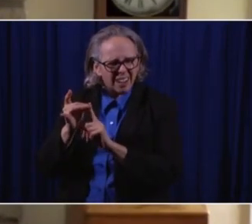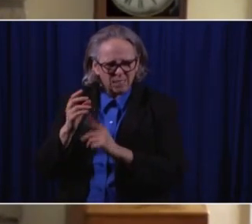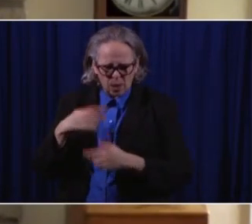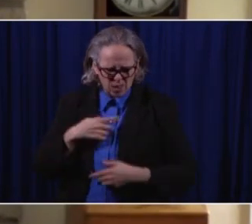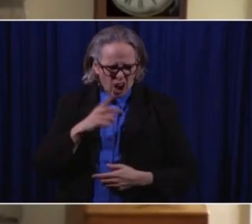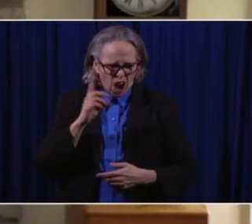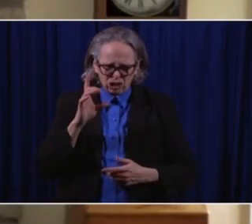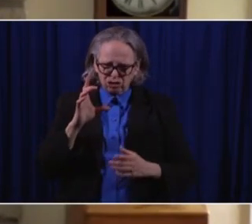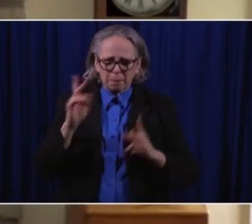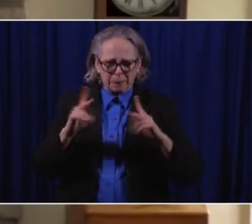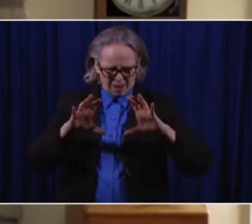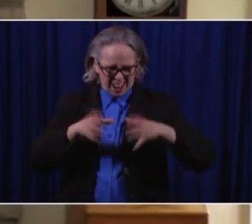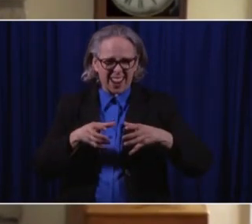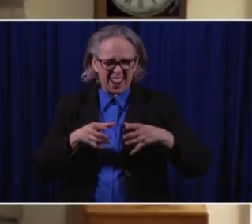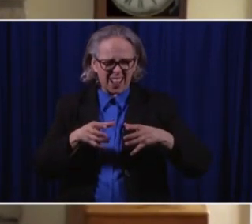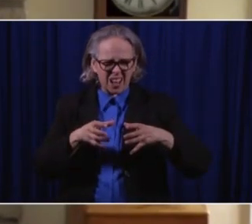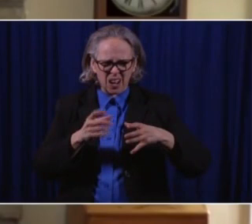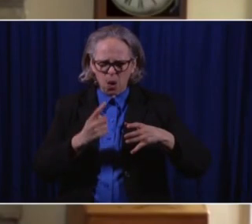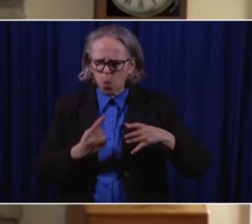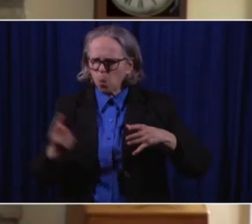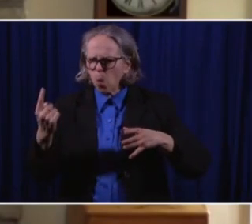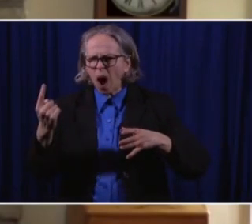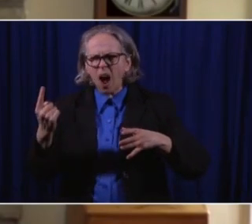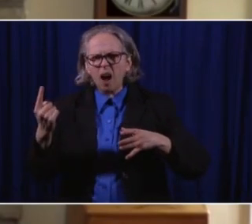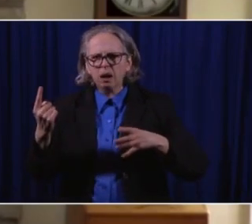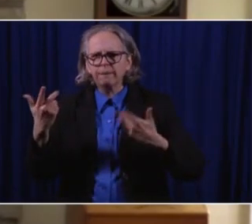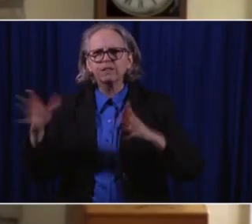math what that means is that in the last in the last 2 weeks.